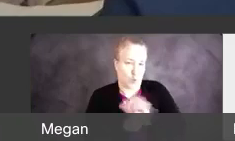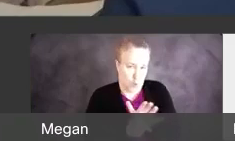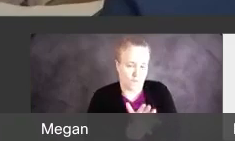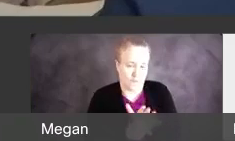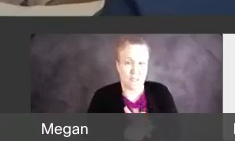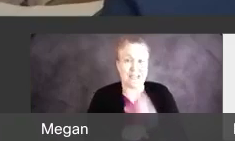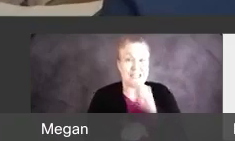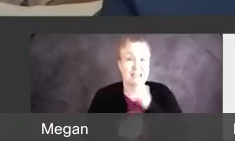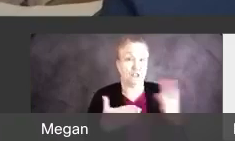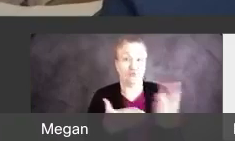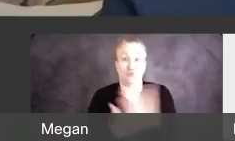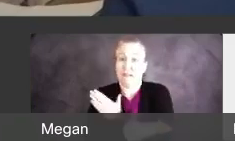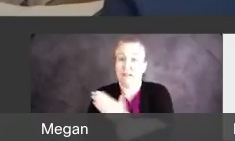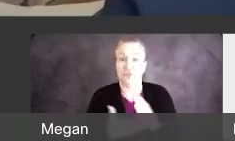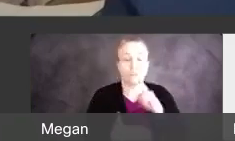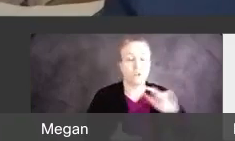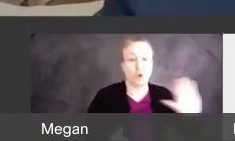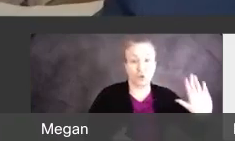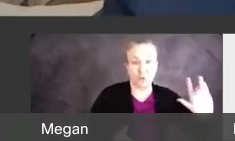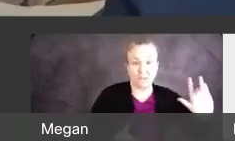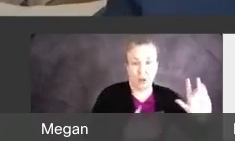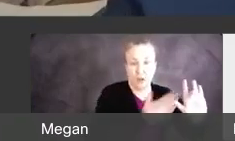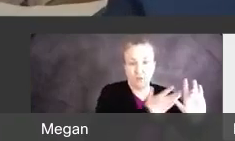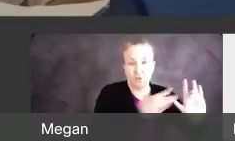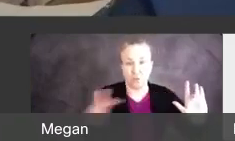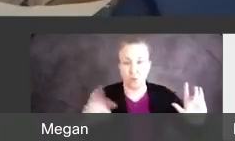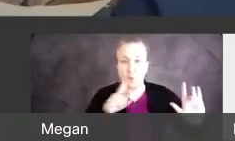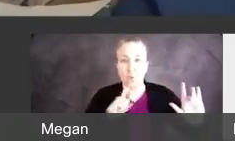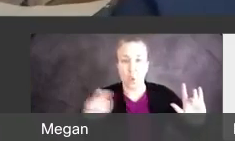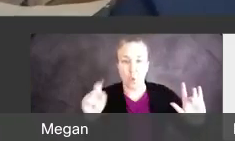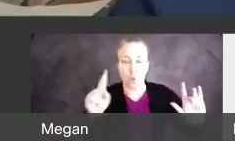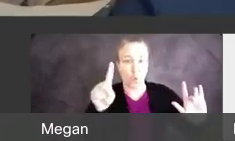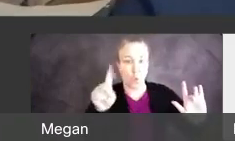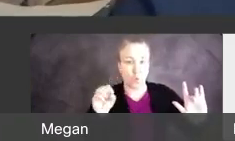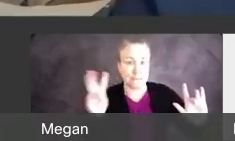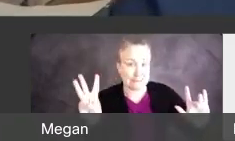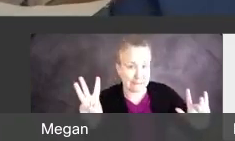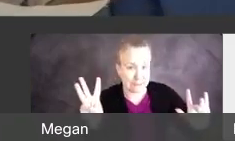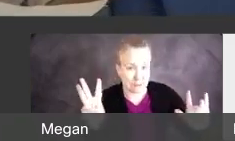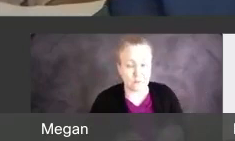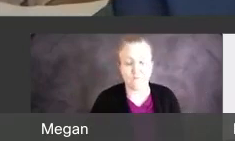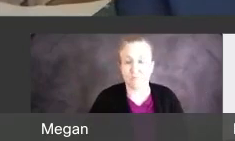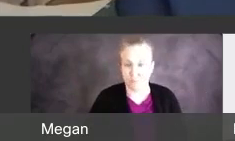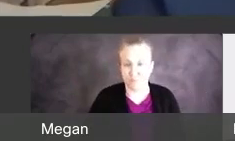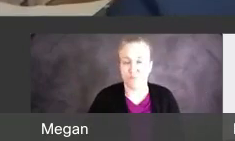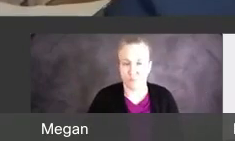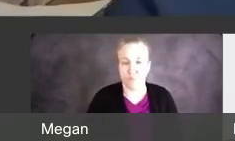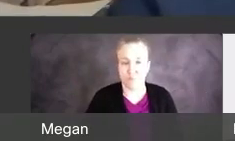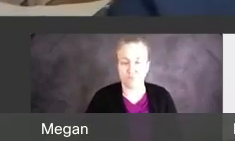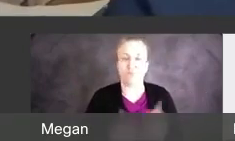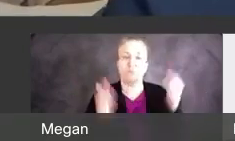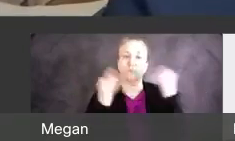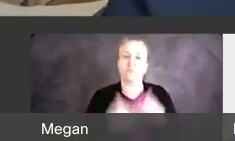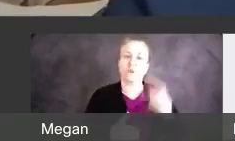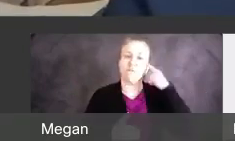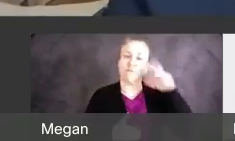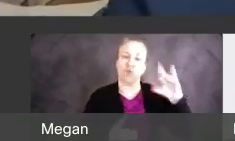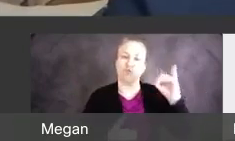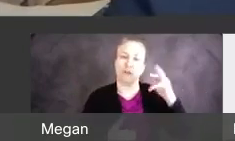age from 25 to 106 years old. In terms of the racial breakdown of these individuals, we have